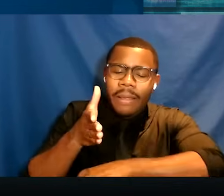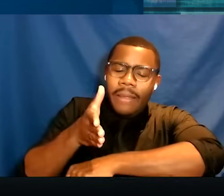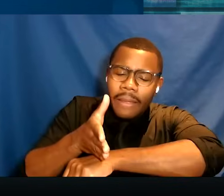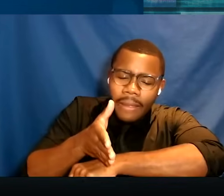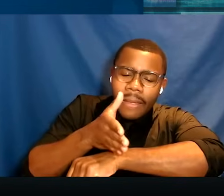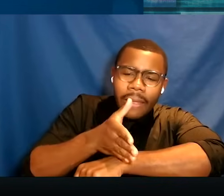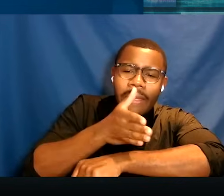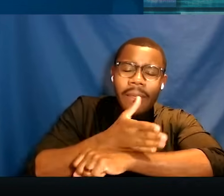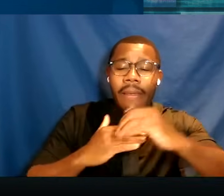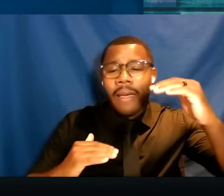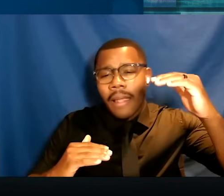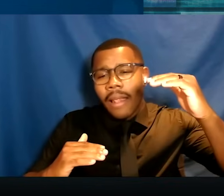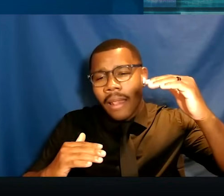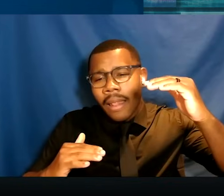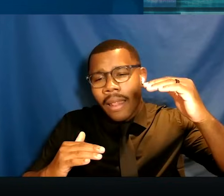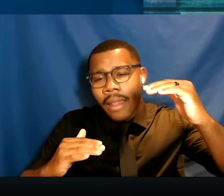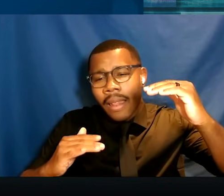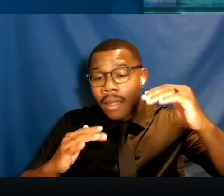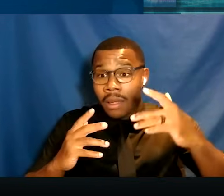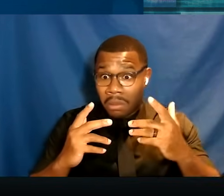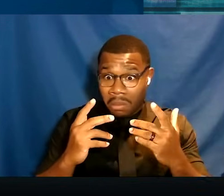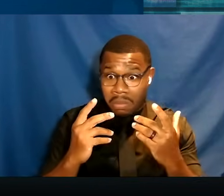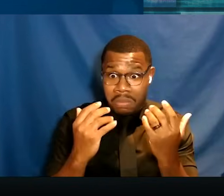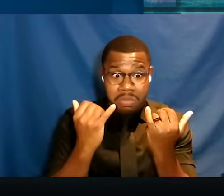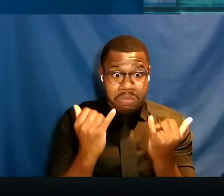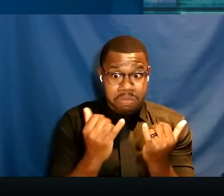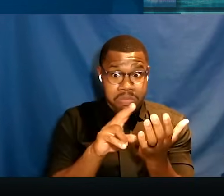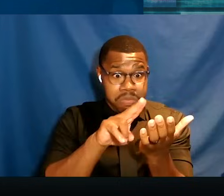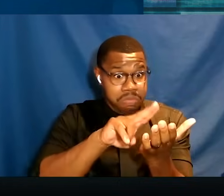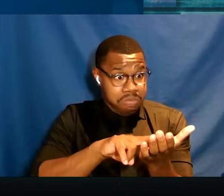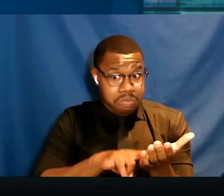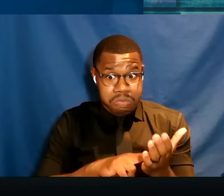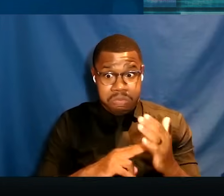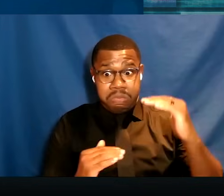And to see it happen all in one fell swoop is absolutely amazing.